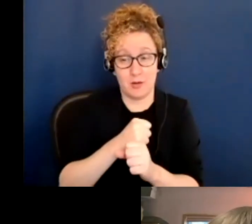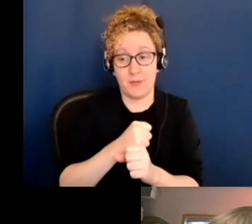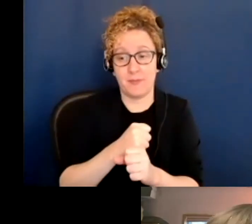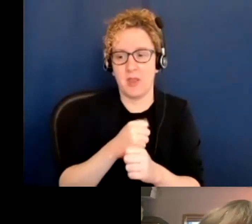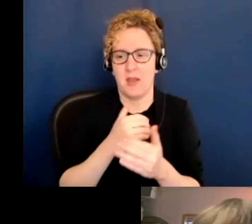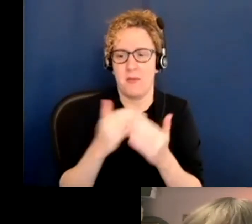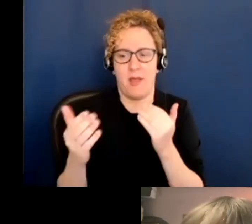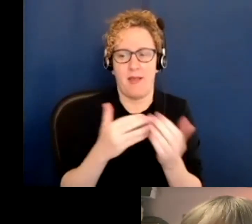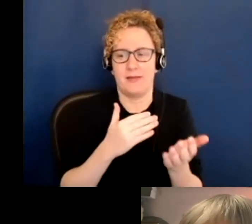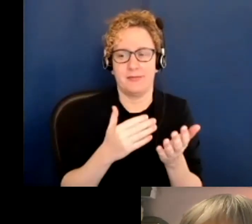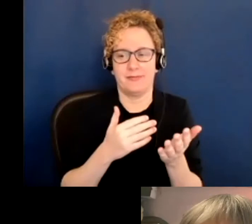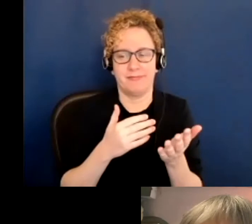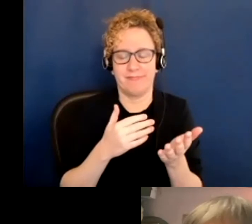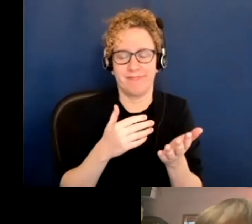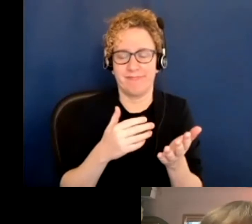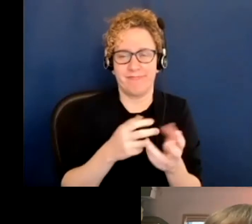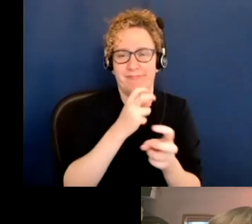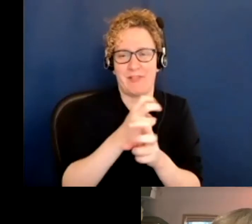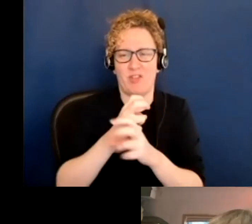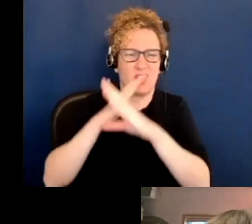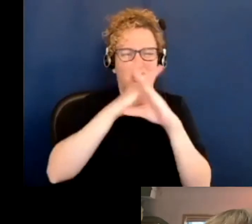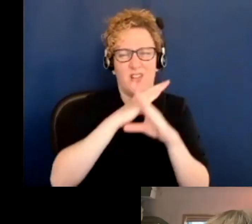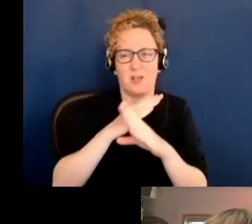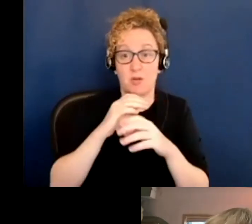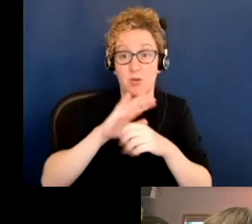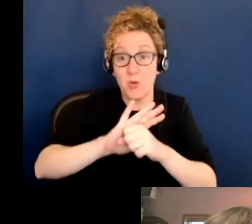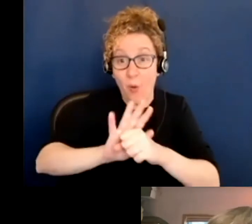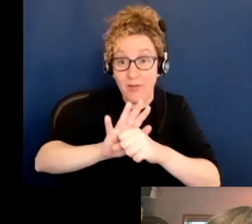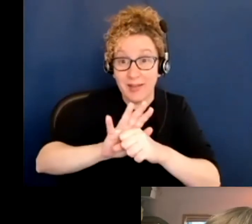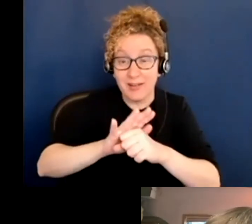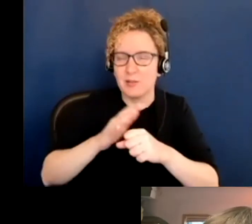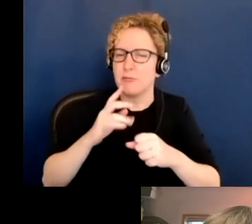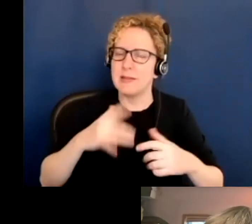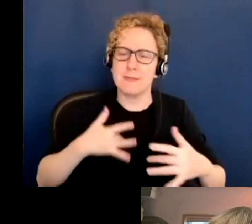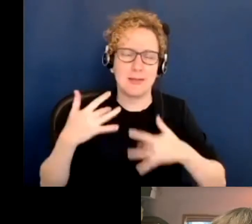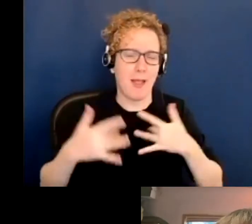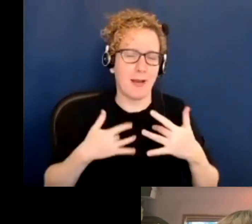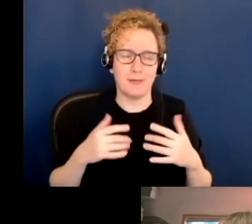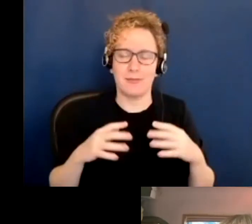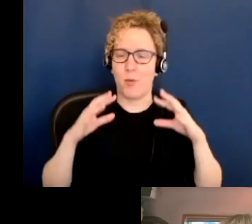all of the difficulties of COVID-19 we are so excited to have this webinar so Monica